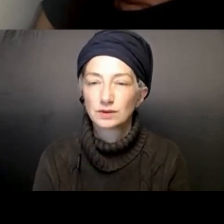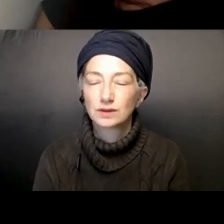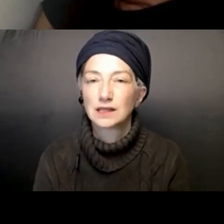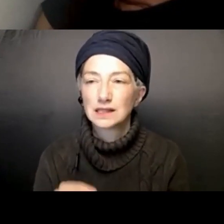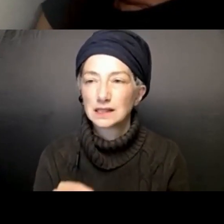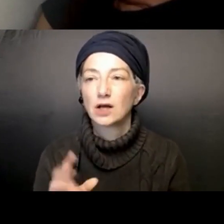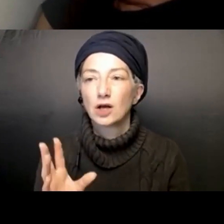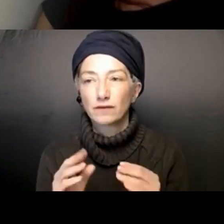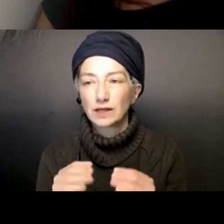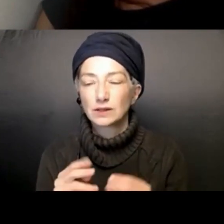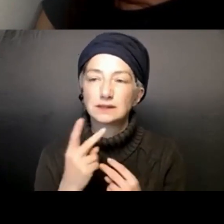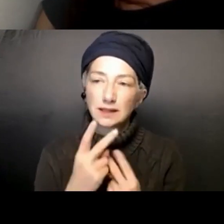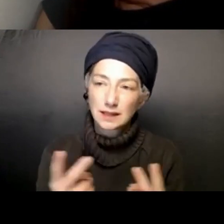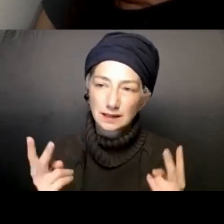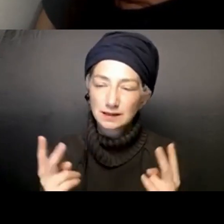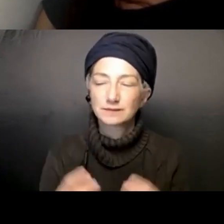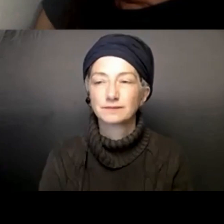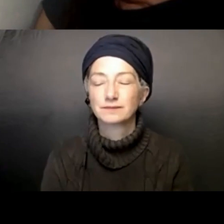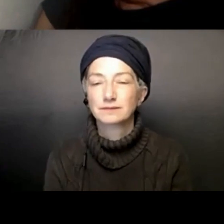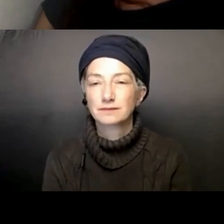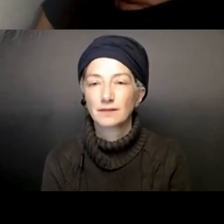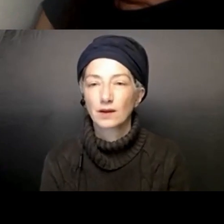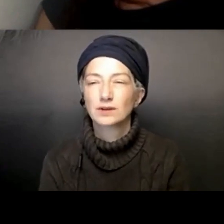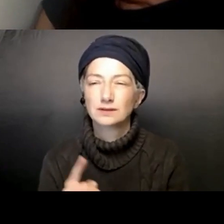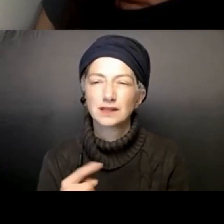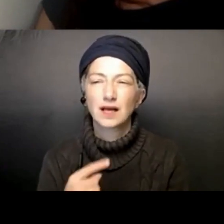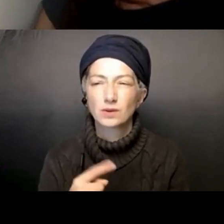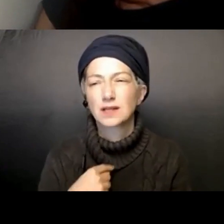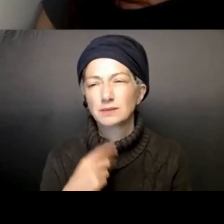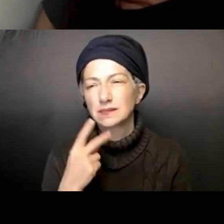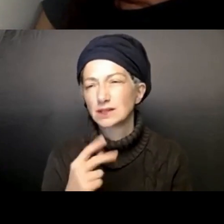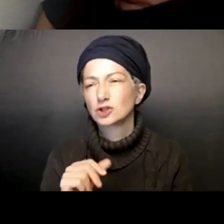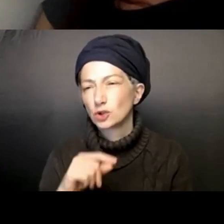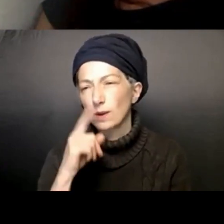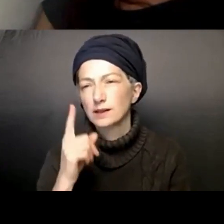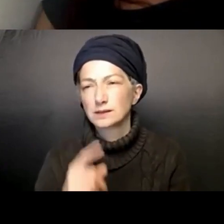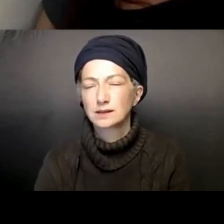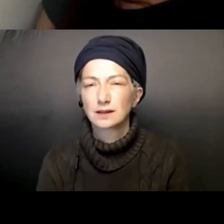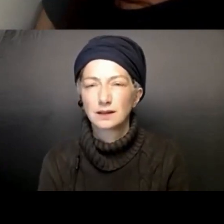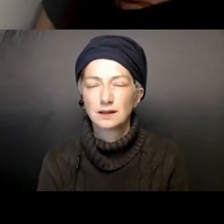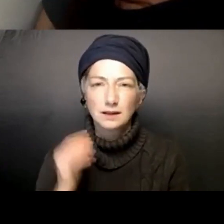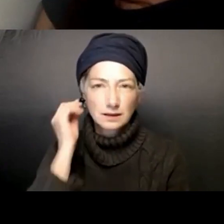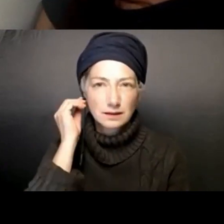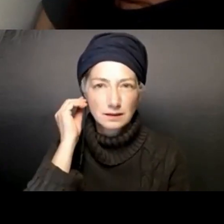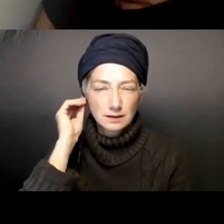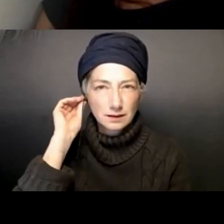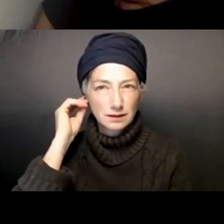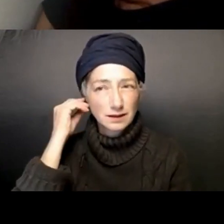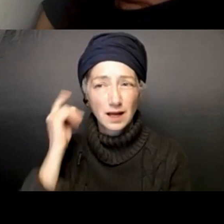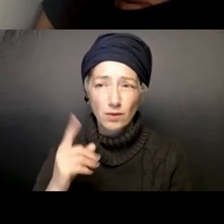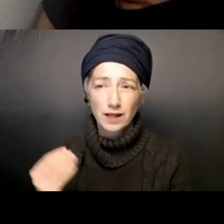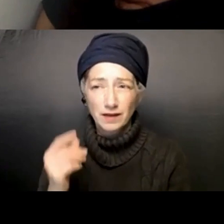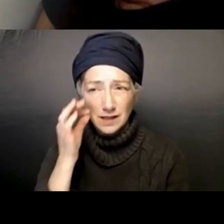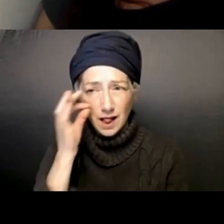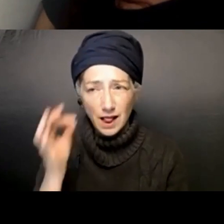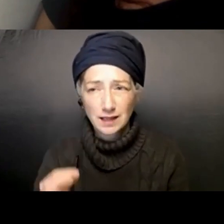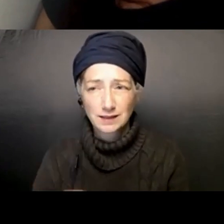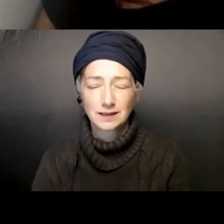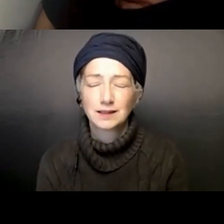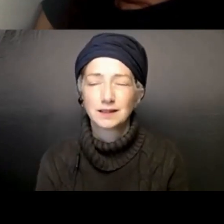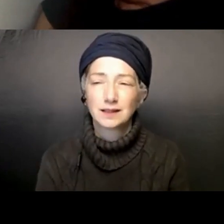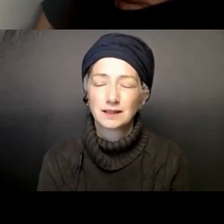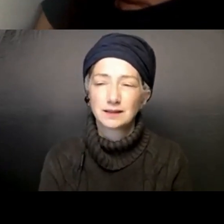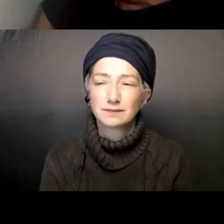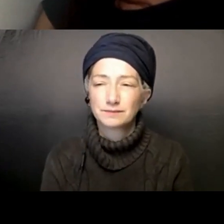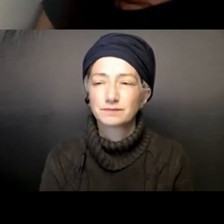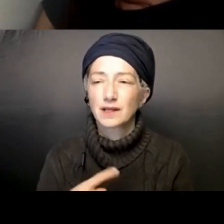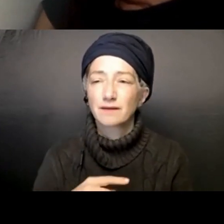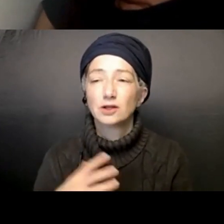and maybe that's what made me most proud of and that put a little bit of tears in my eyes - that we managed to create